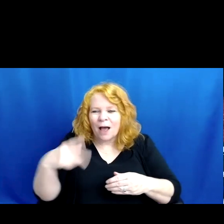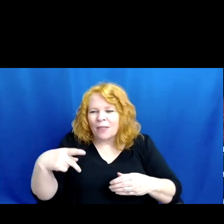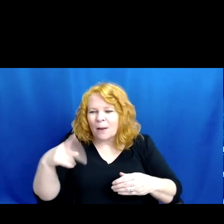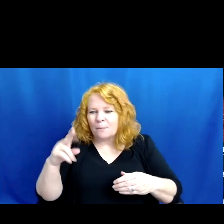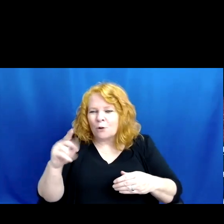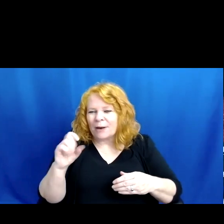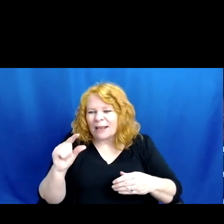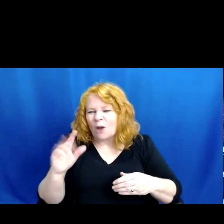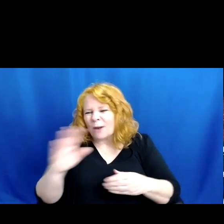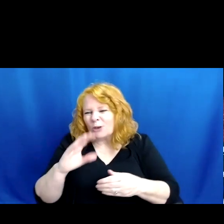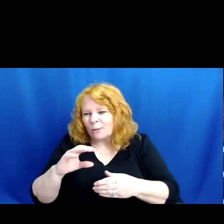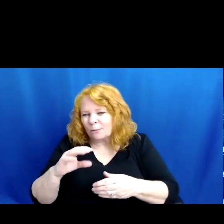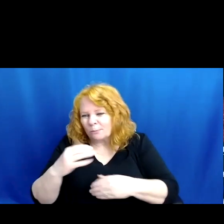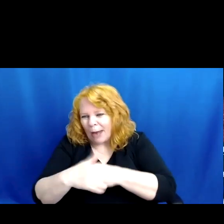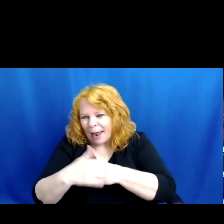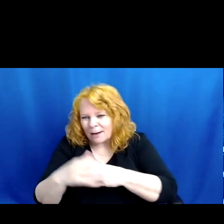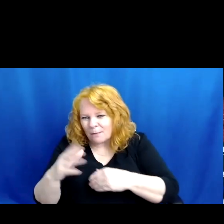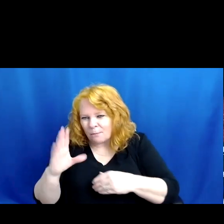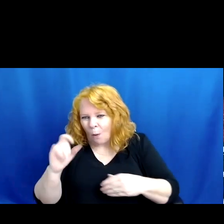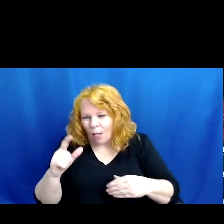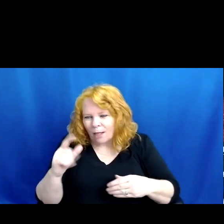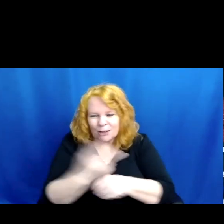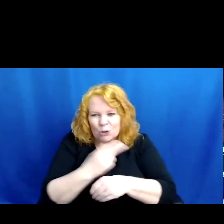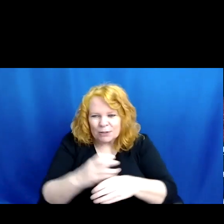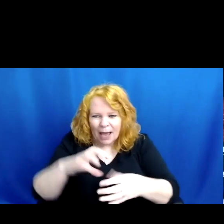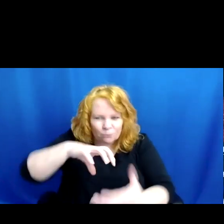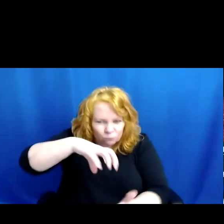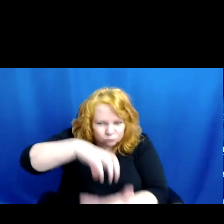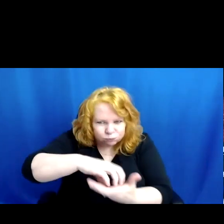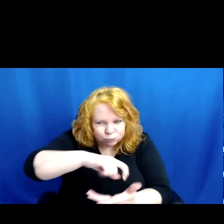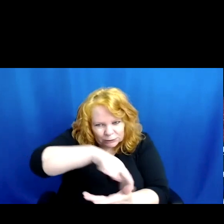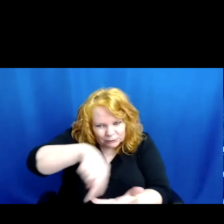I just cut out my red circle. Just cut that out and fold it.